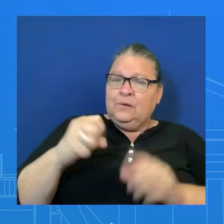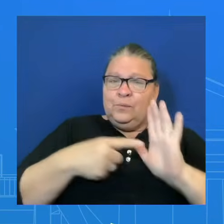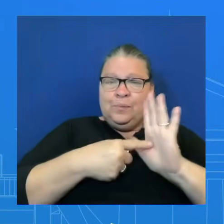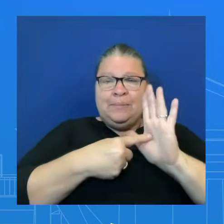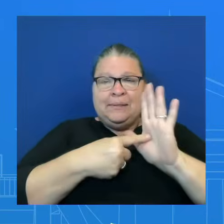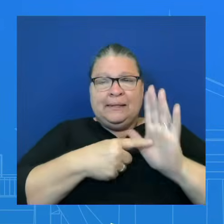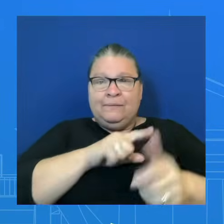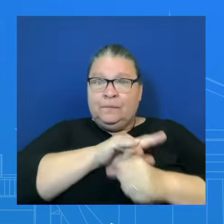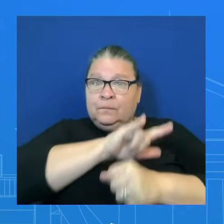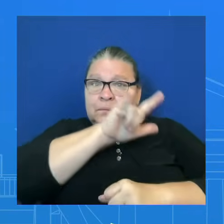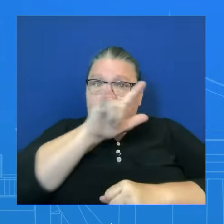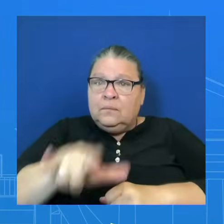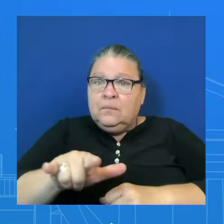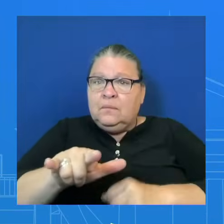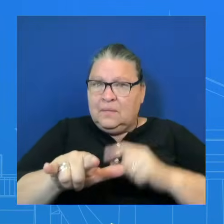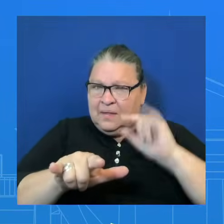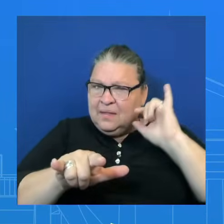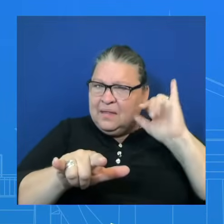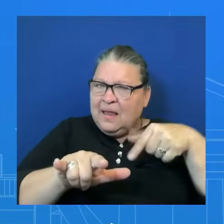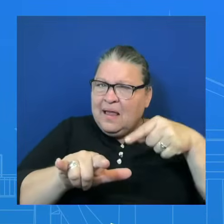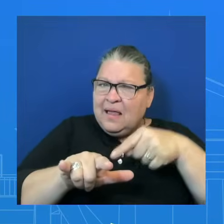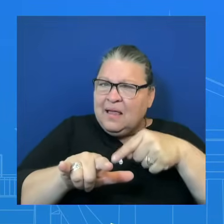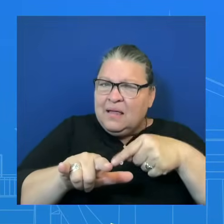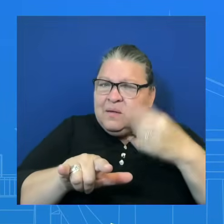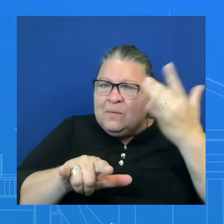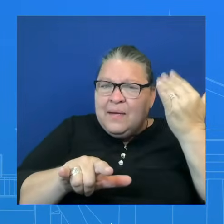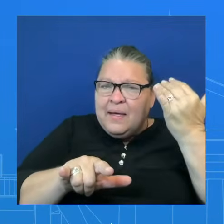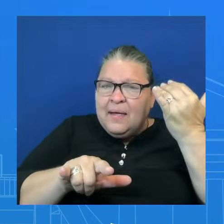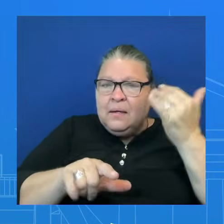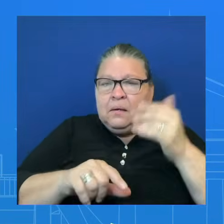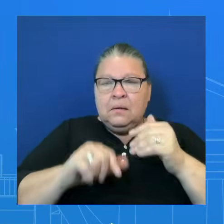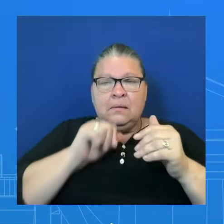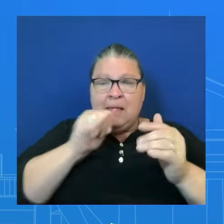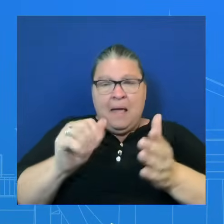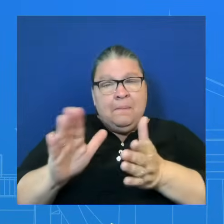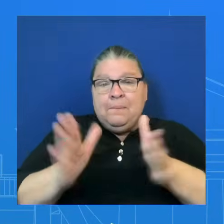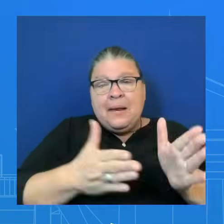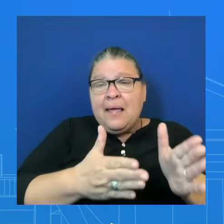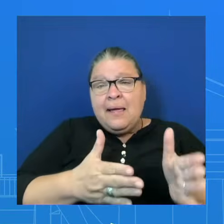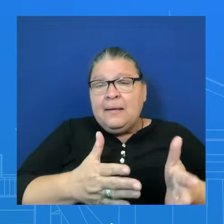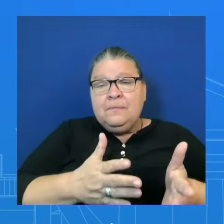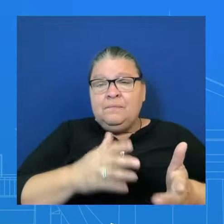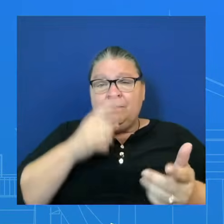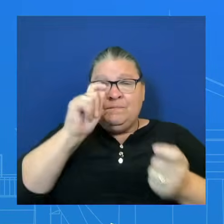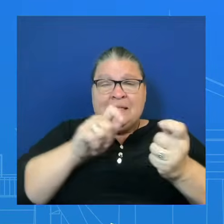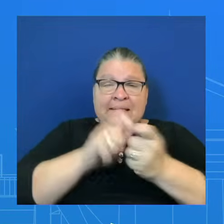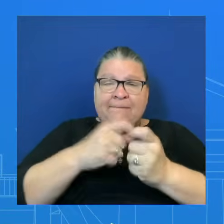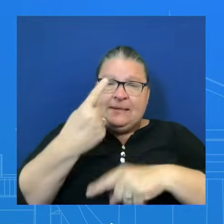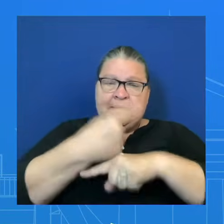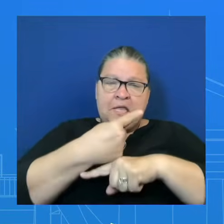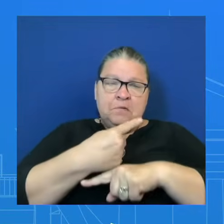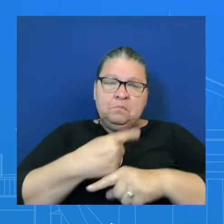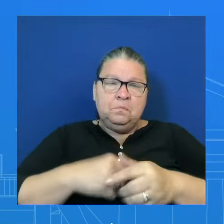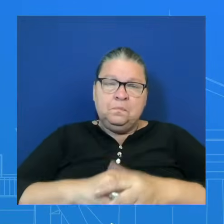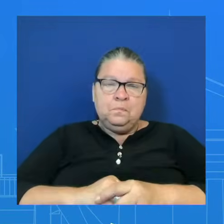But the -- I think, honestly, people will be -- criticizing the timing of Tiananmen Square are just making a whole heck of a lot out of nothing.